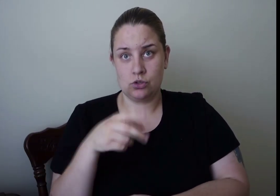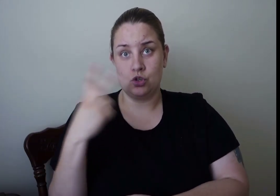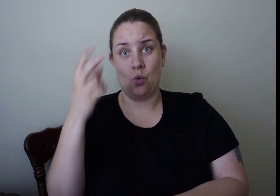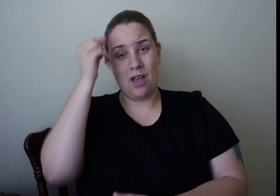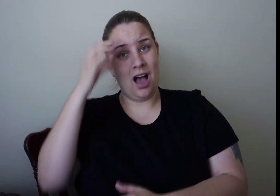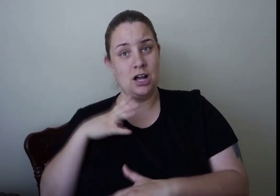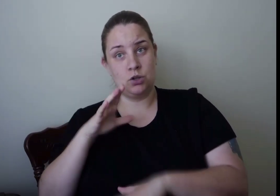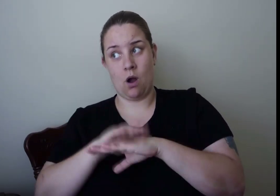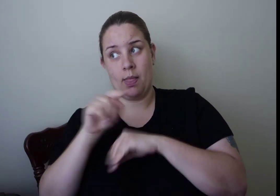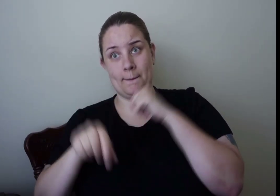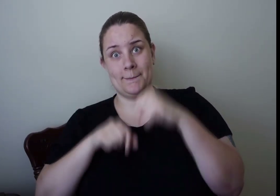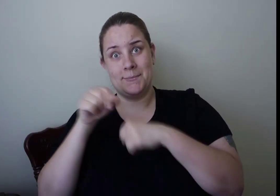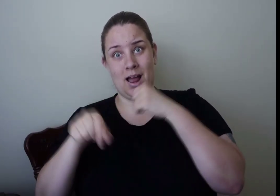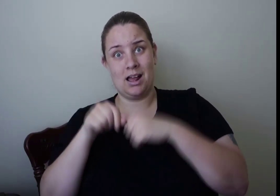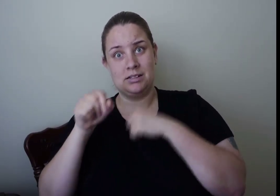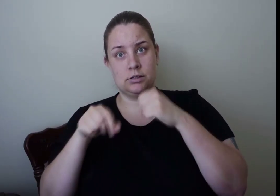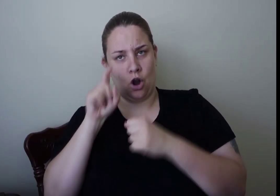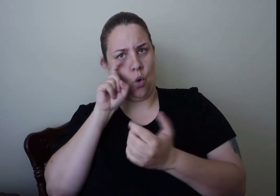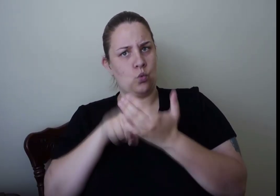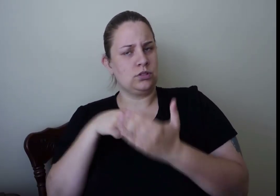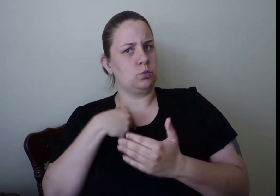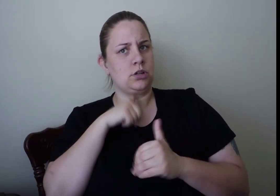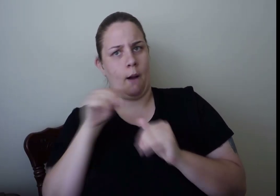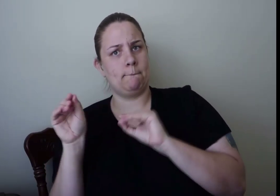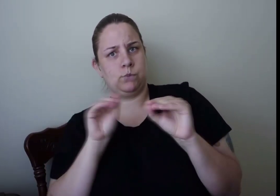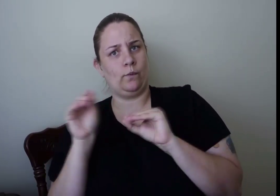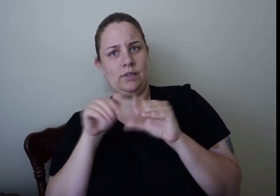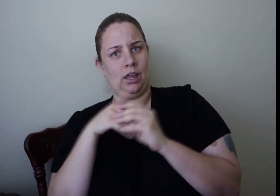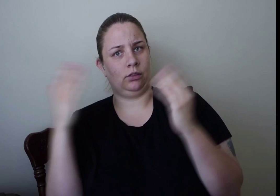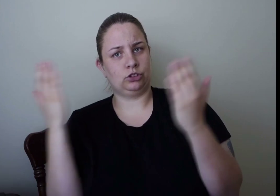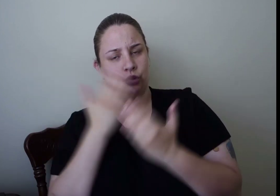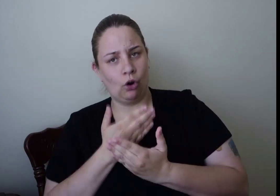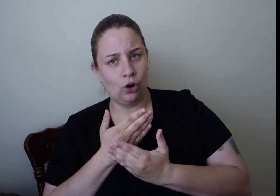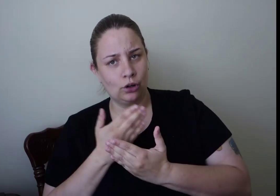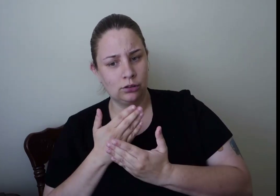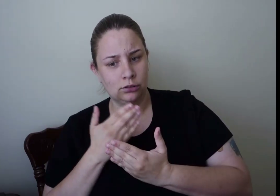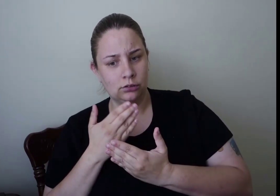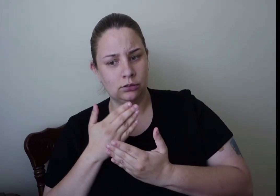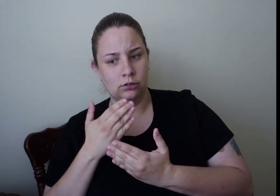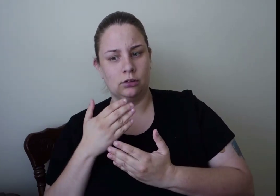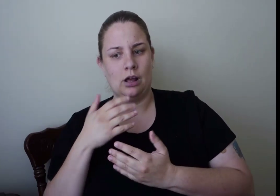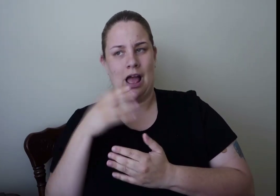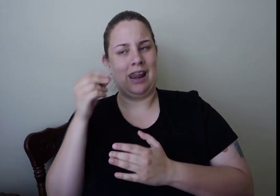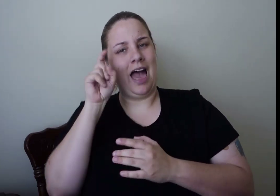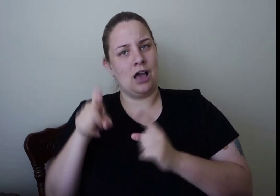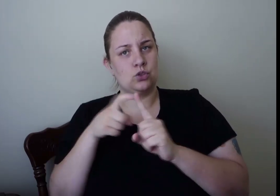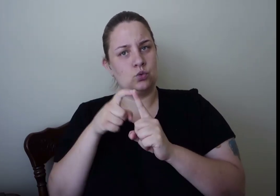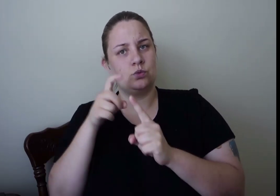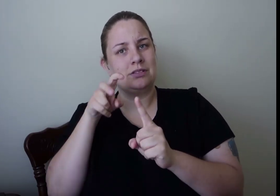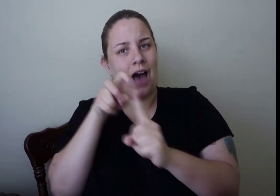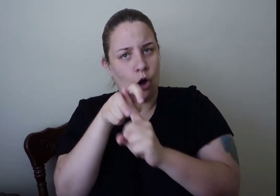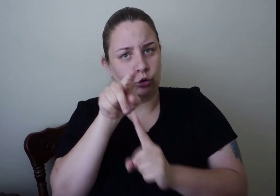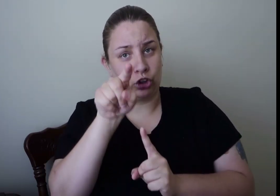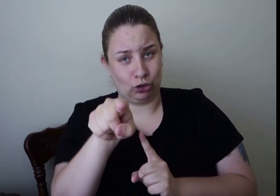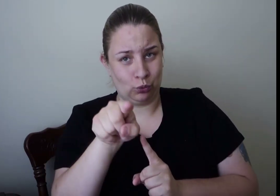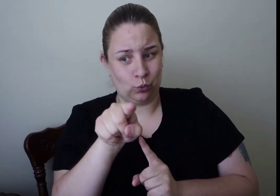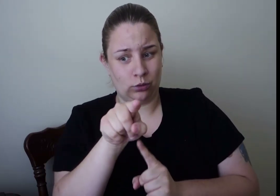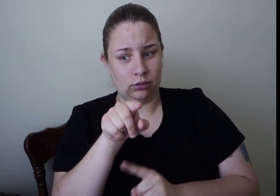Two guys on bikes noticed I wasn’t moving in the dark and had to tackle you.